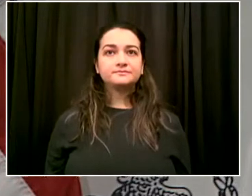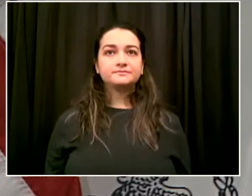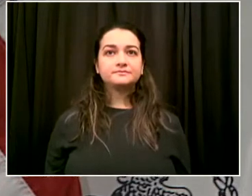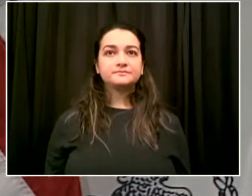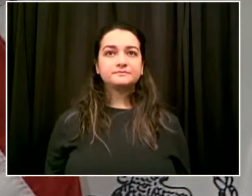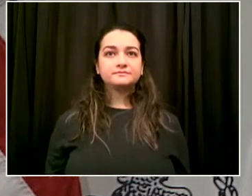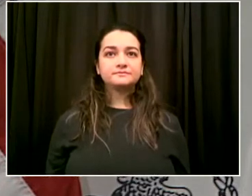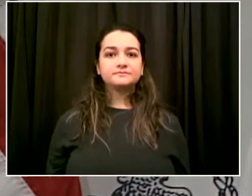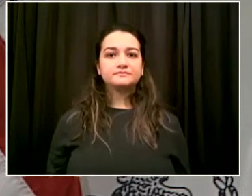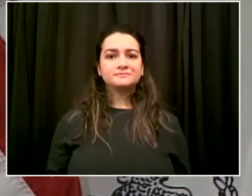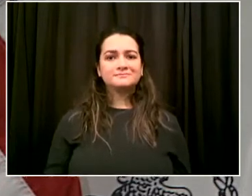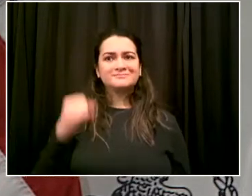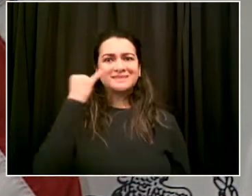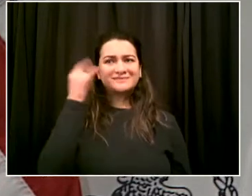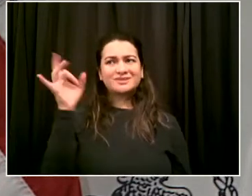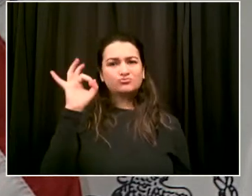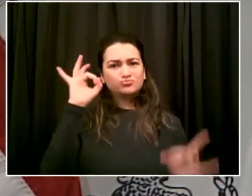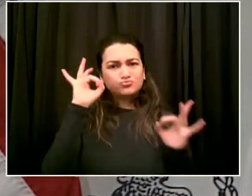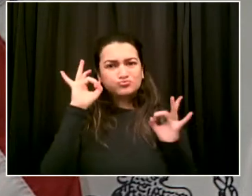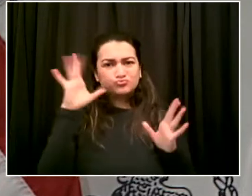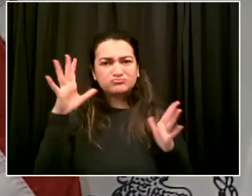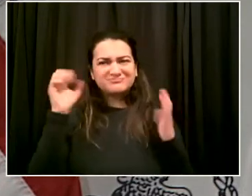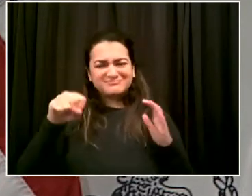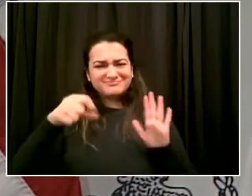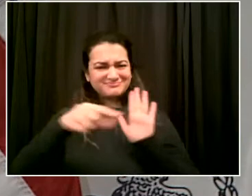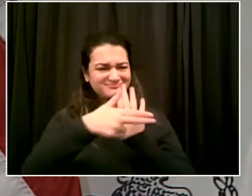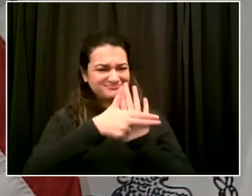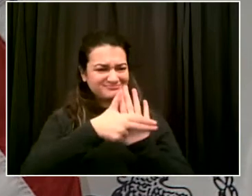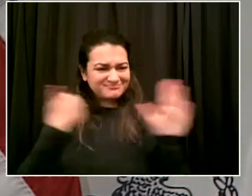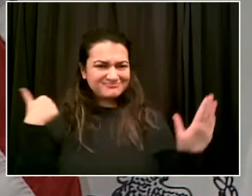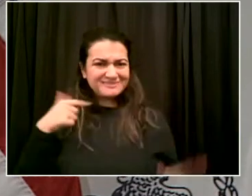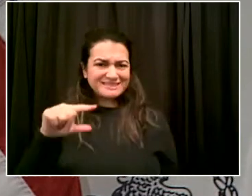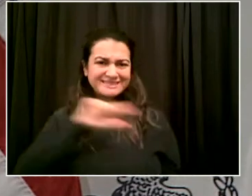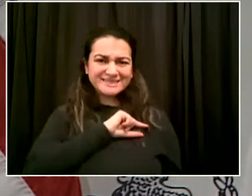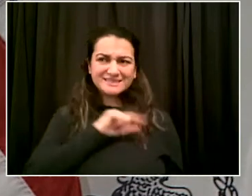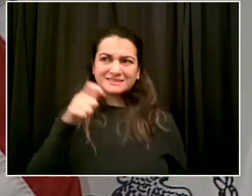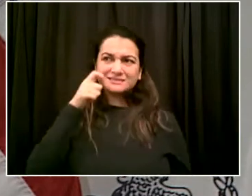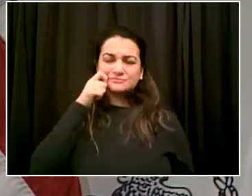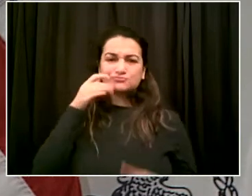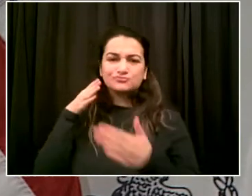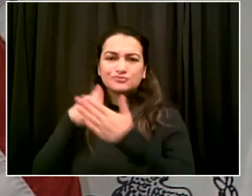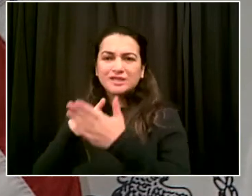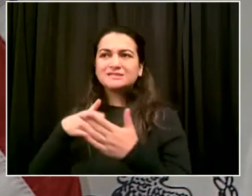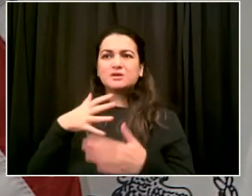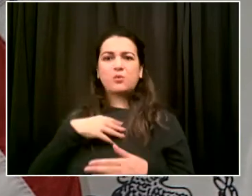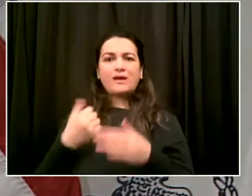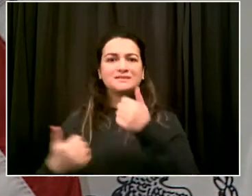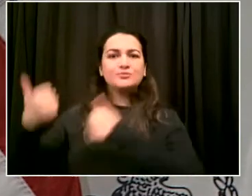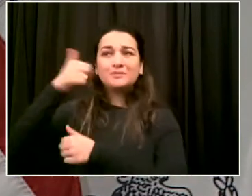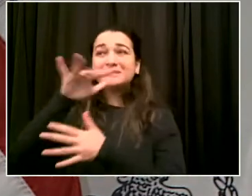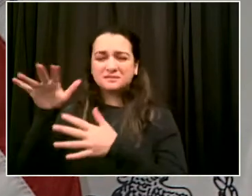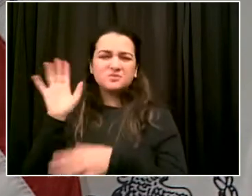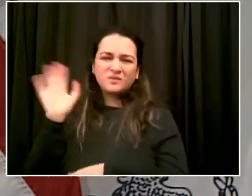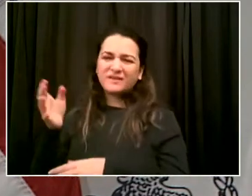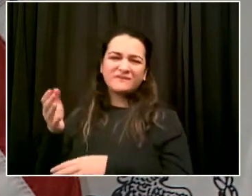ARE FOUND GUILTY OF THAT OFFENSE THEY WILLL NO O LONGER BE A MEMBER OF THE NYPD. THAT'S THE KIND OF THING WE HAVE TO DO FORCEFULLY AND EARLY. FOR THE FIRST TIME IN OUR